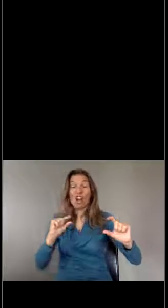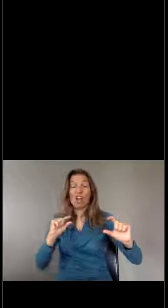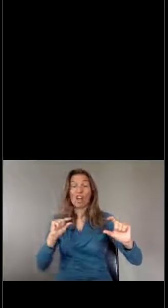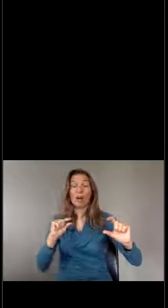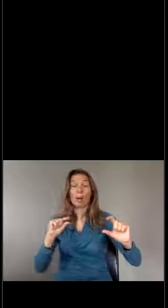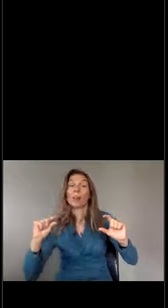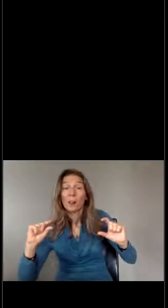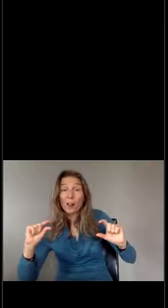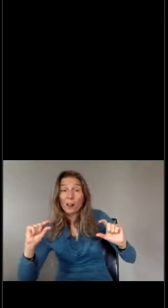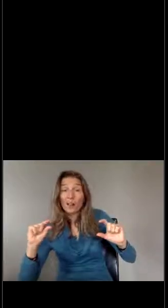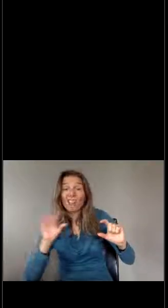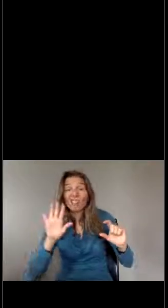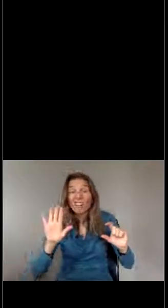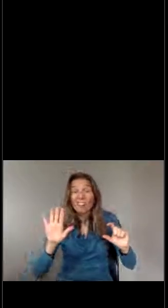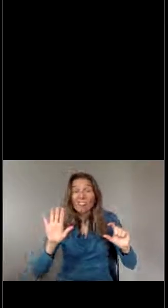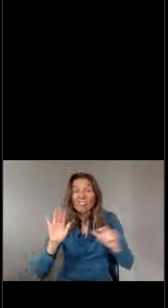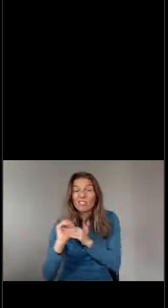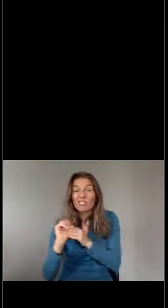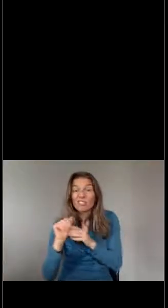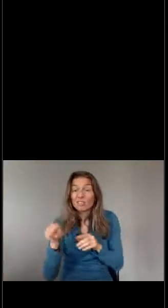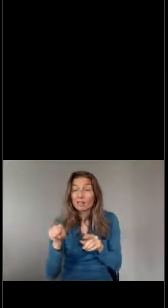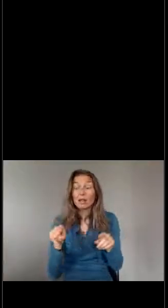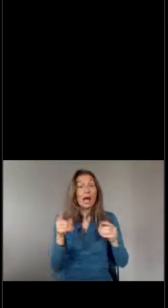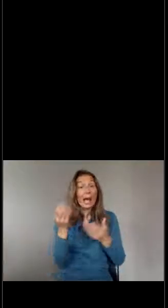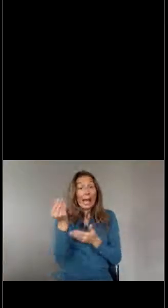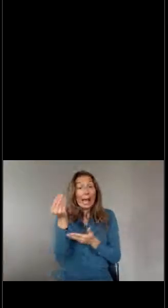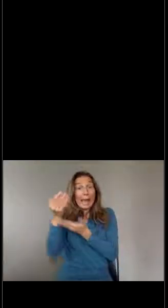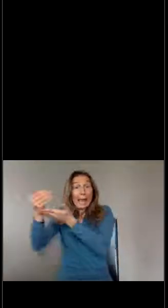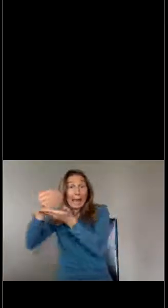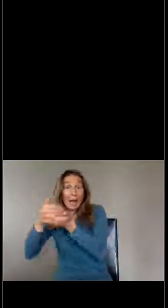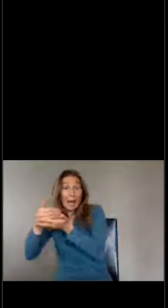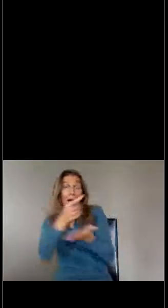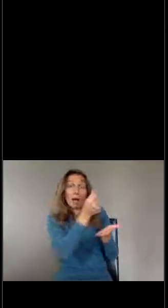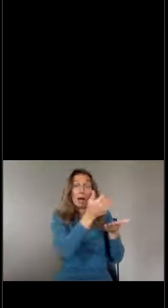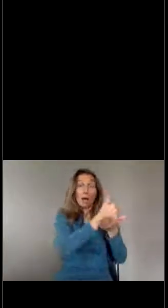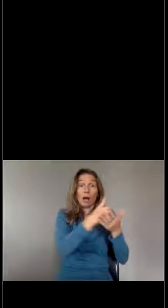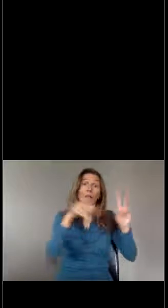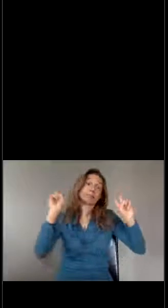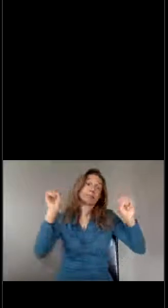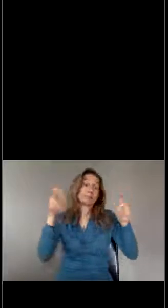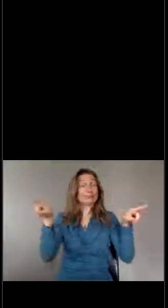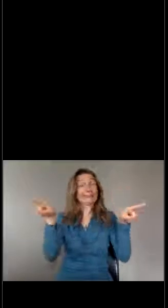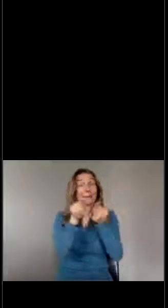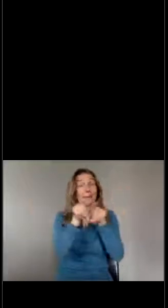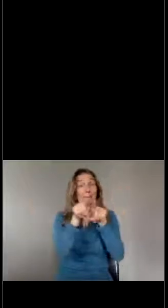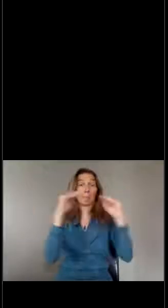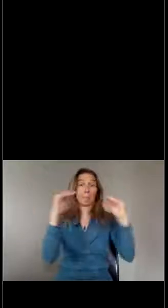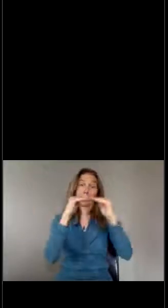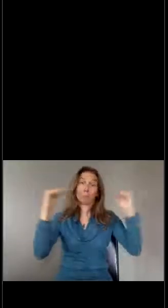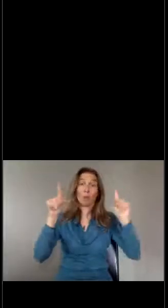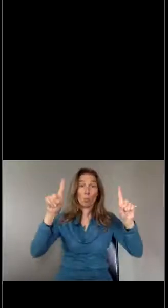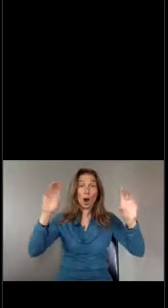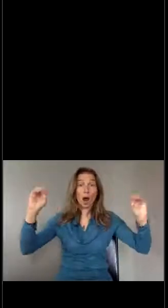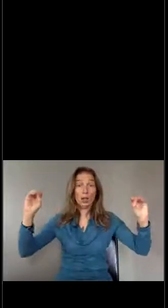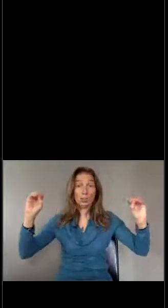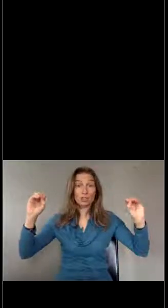with the same income that they earn. It might be as well that for $25 extra costs,